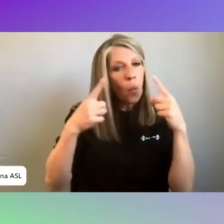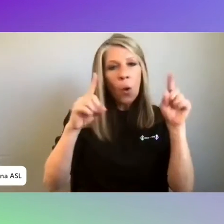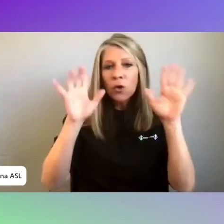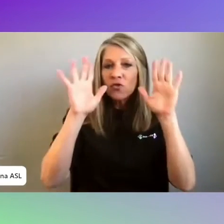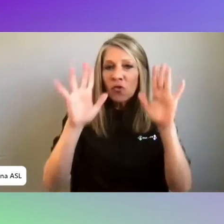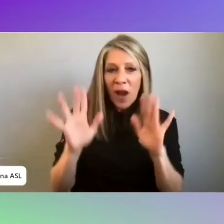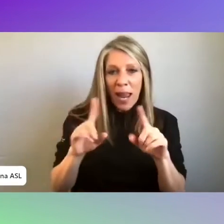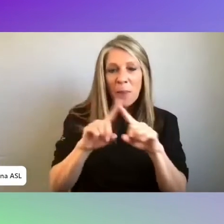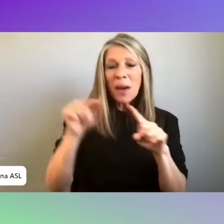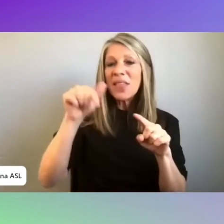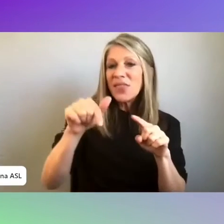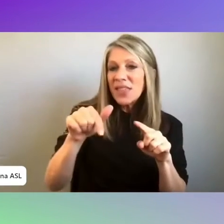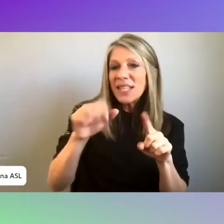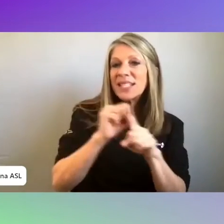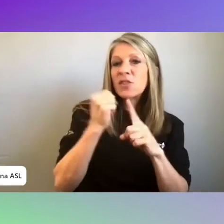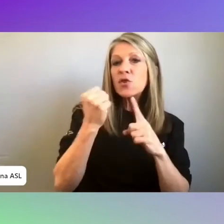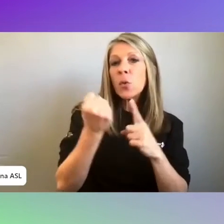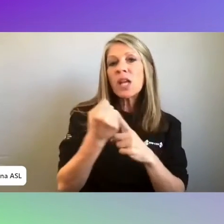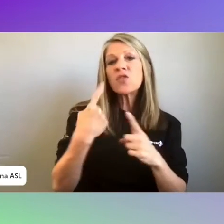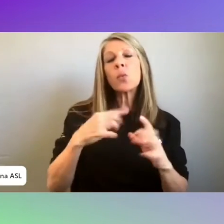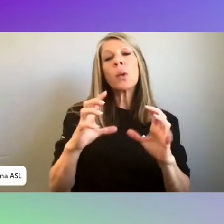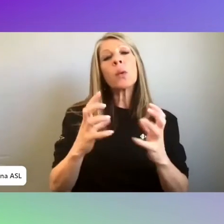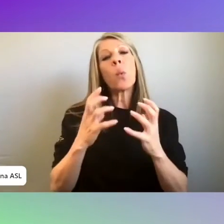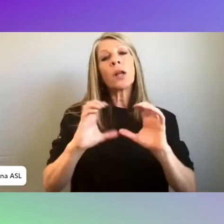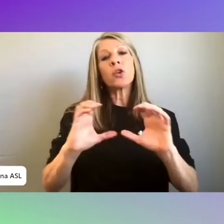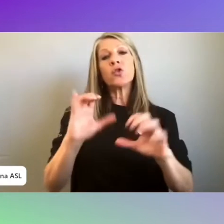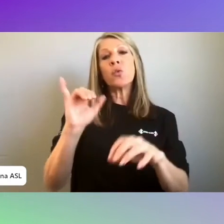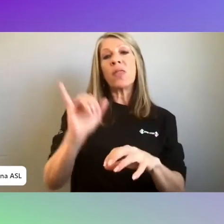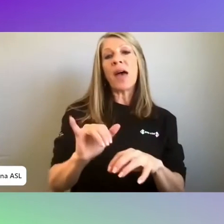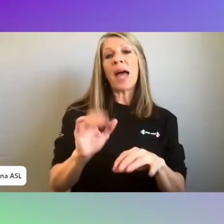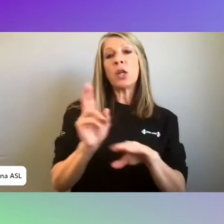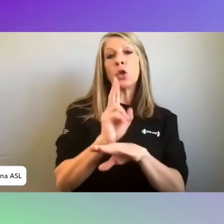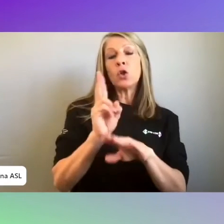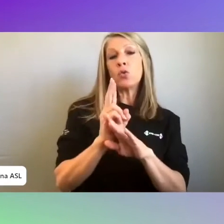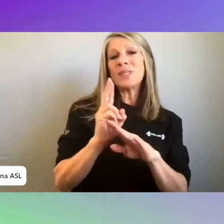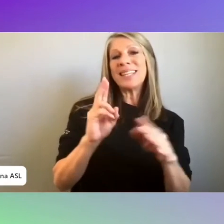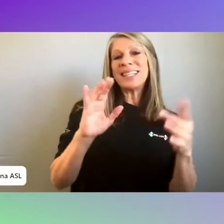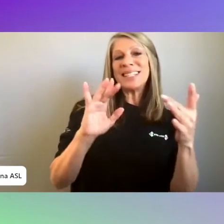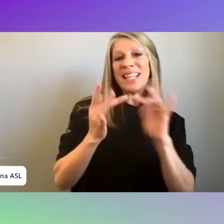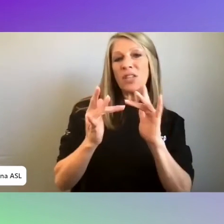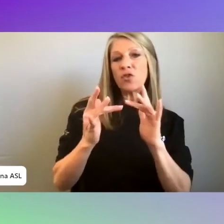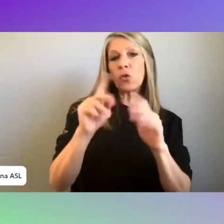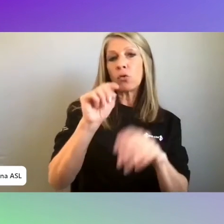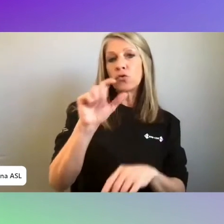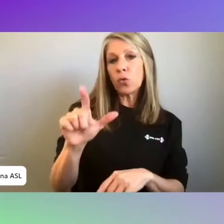that technology has been around for at least a solid 50 or 60 years, and still works really well, but in this